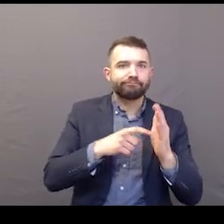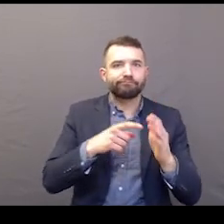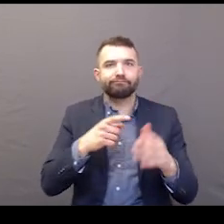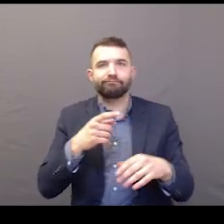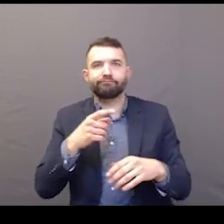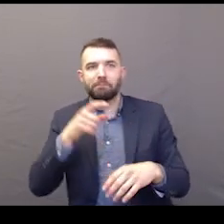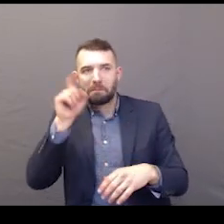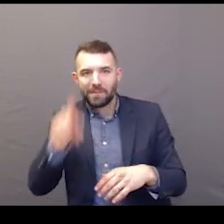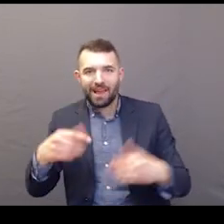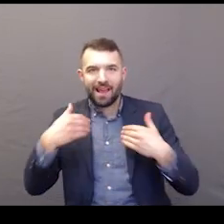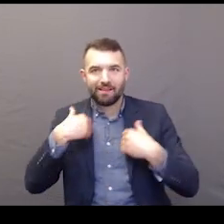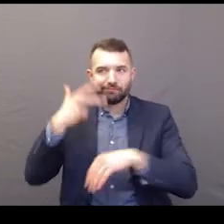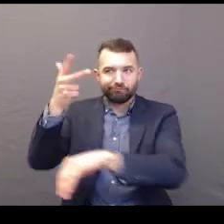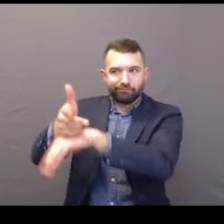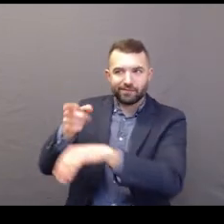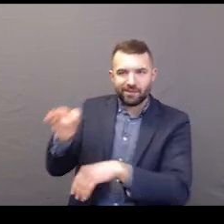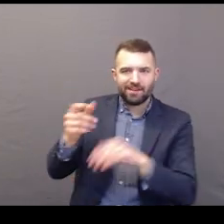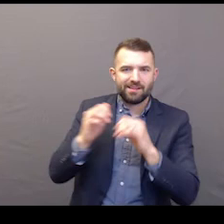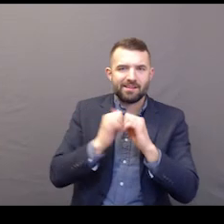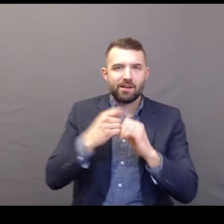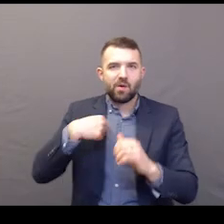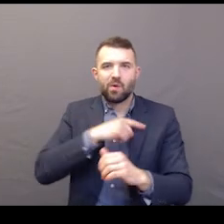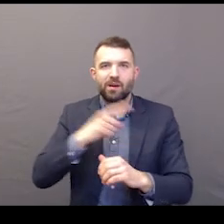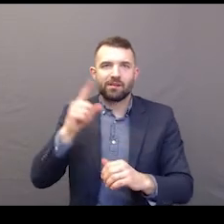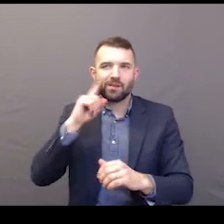I’ll also speak a bit about what Sound Transit is planning in Woodinville.